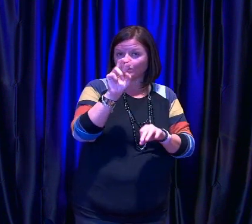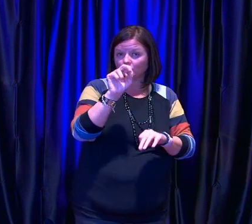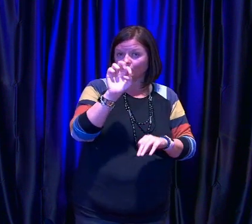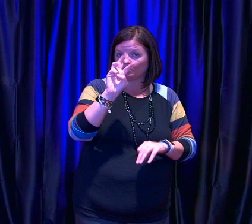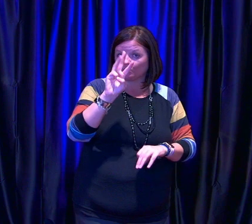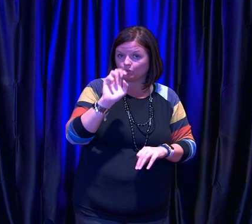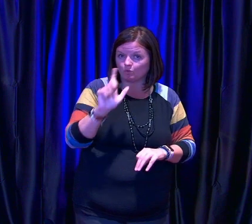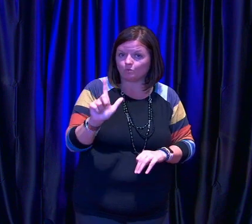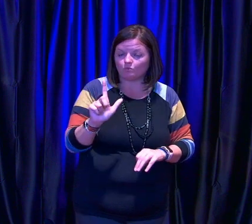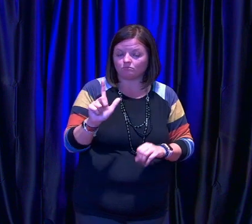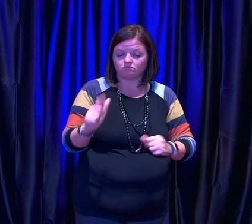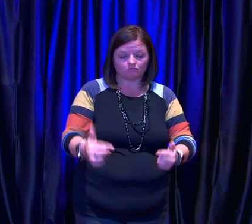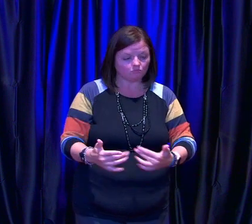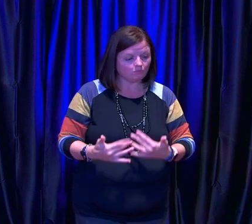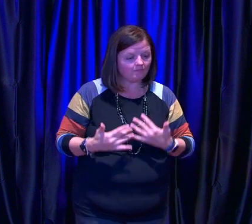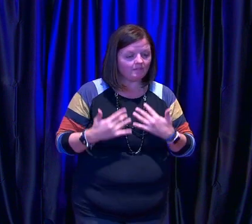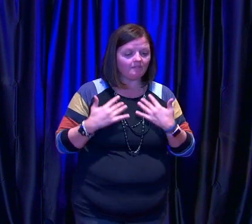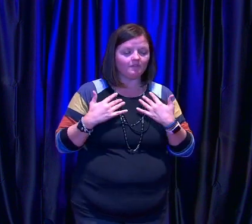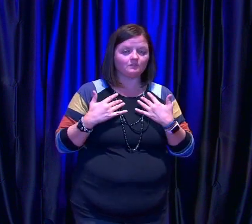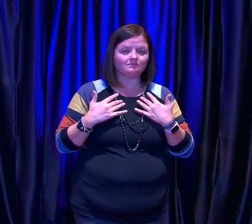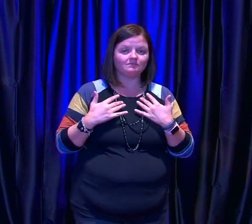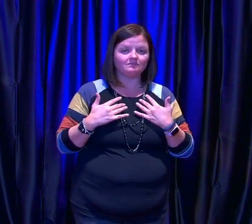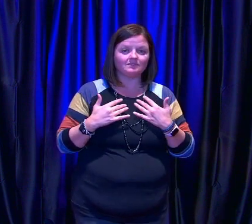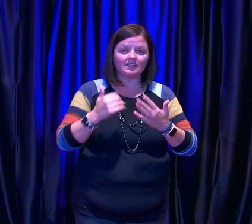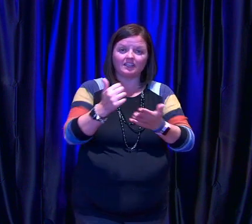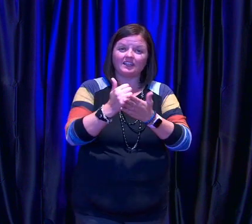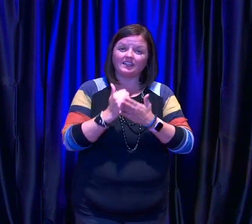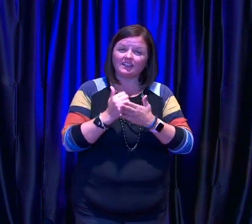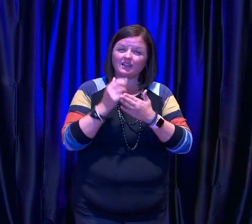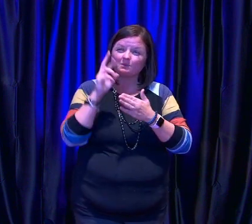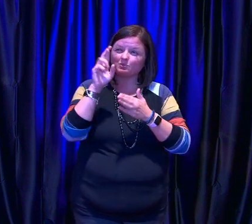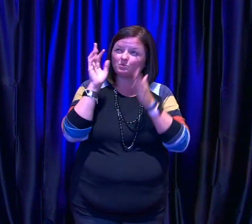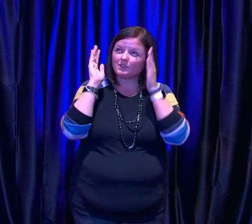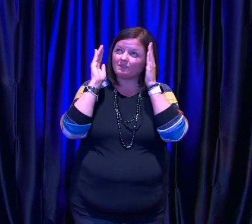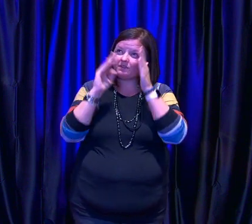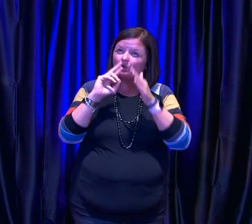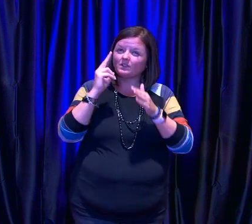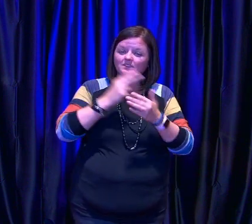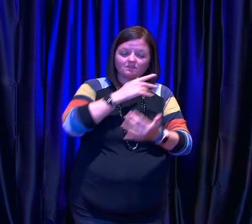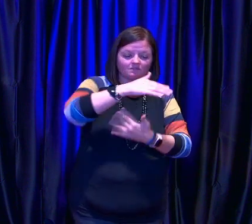it's a revival it is it it helps refocus us the fellowship and